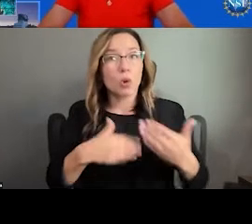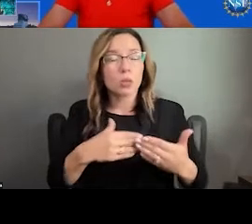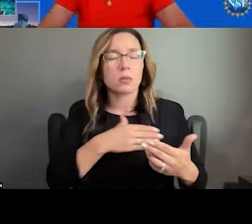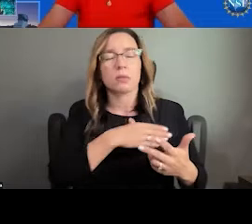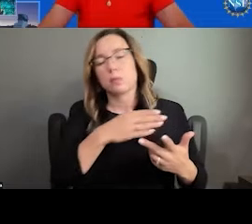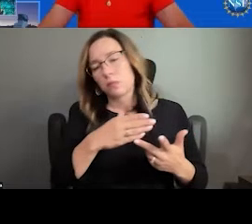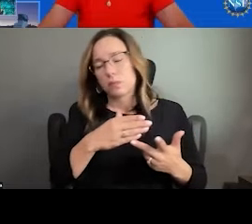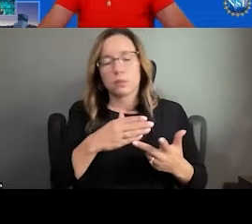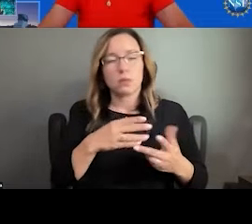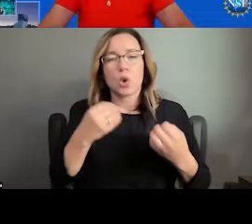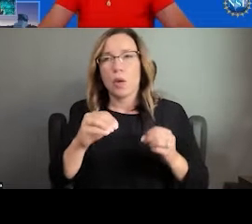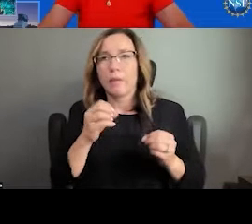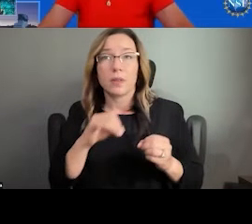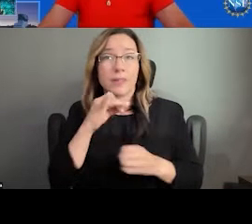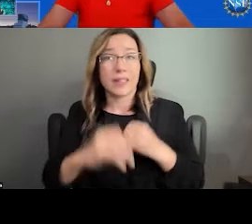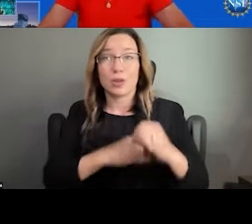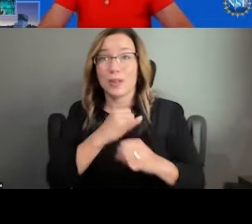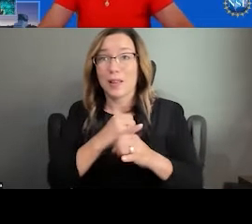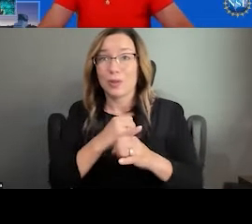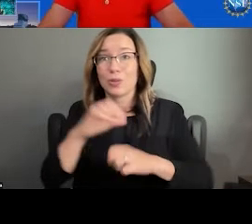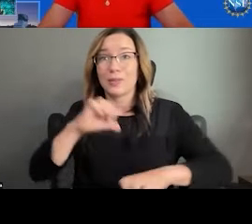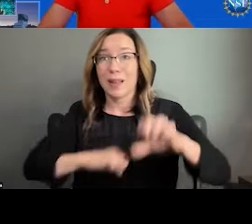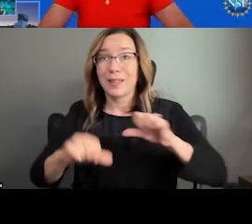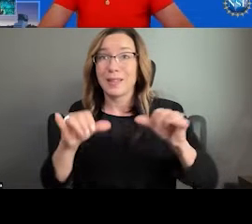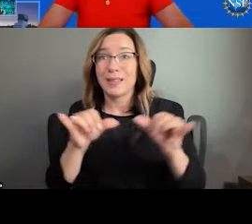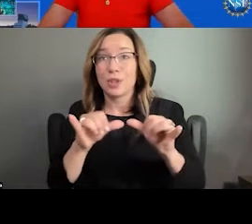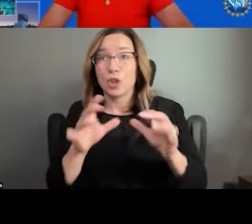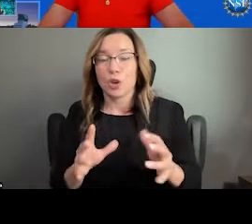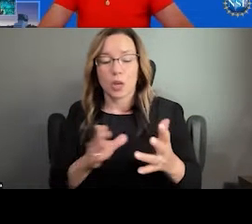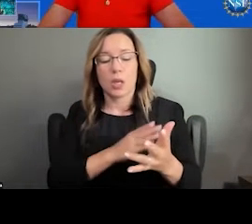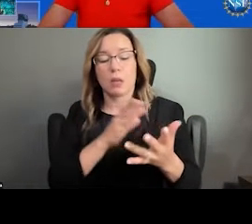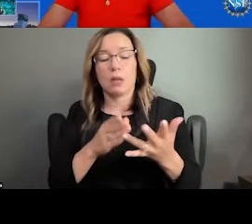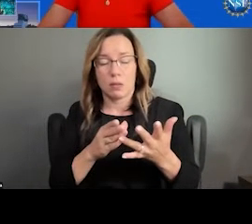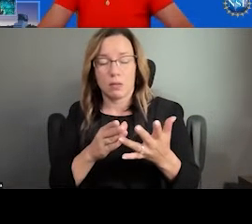International Science and Engineering, and finally with the division of grants